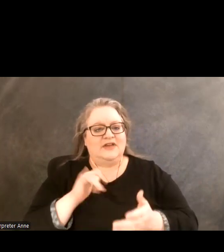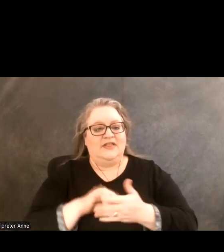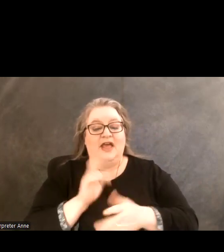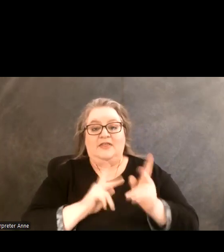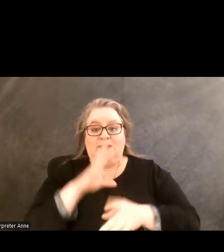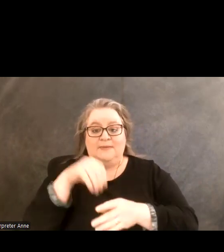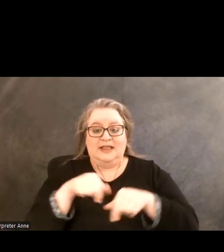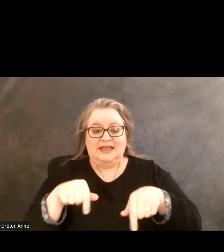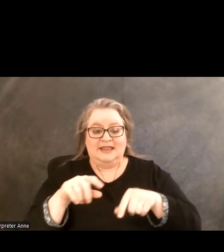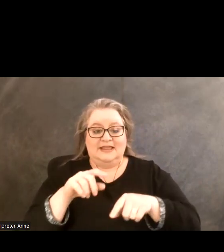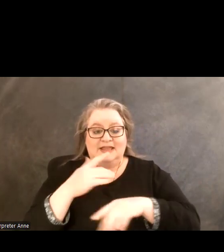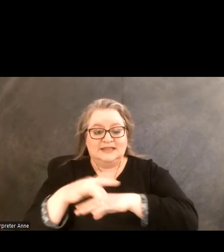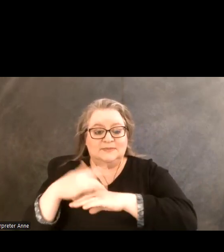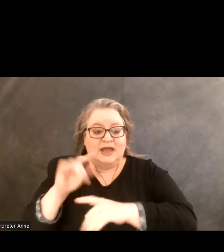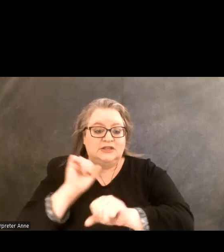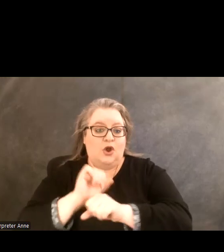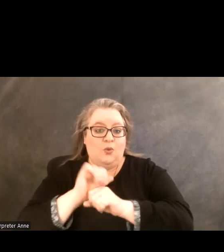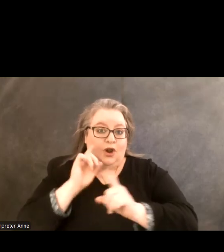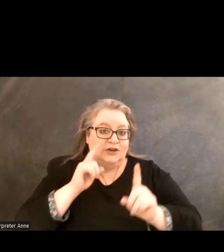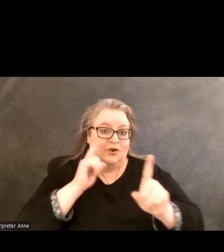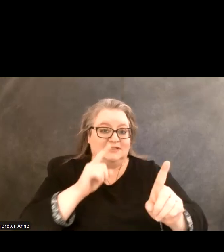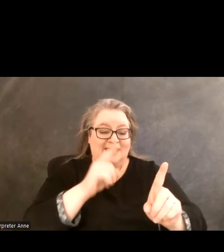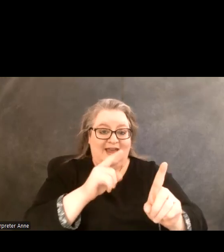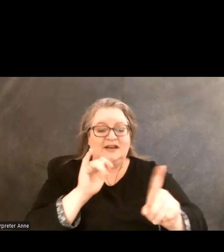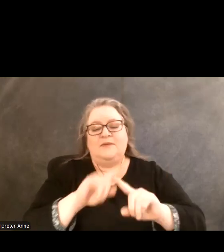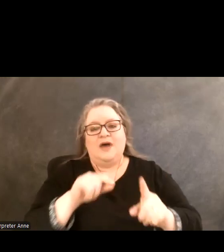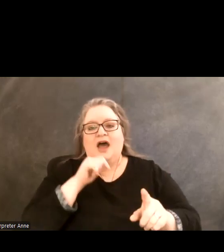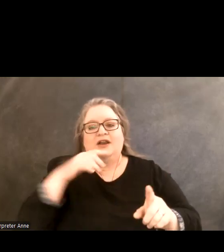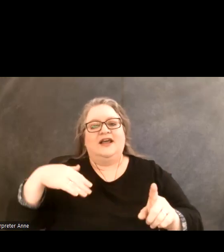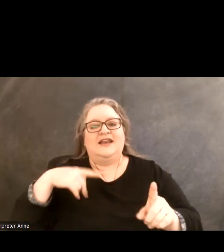working towards that world, but we're not quite there yet.